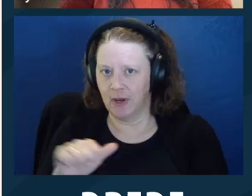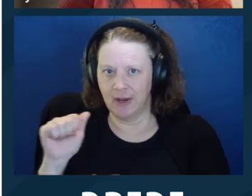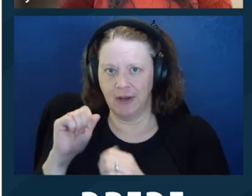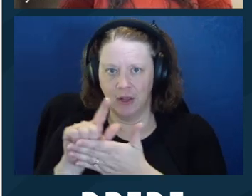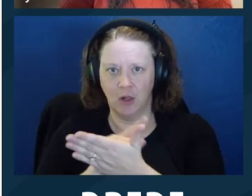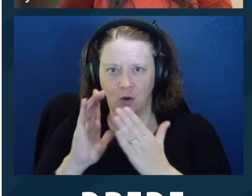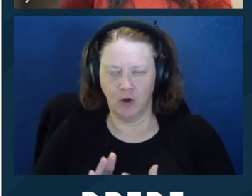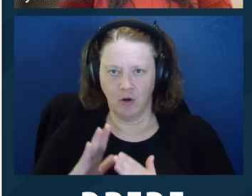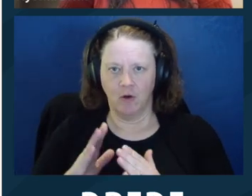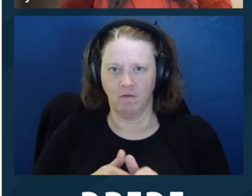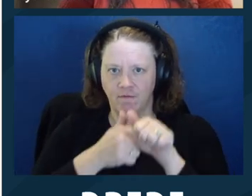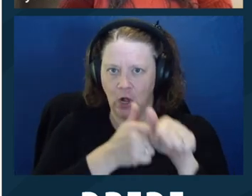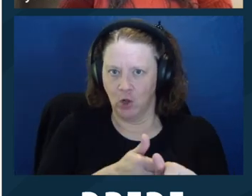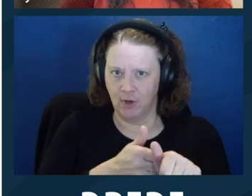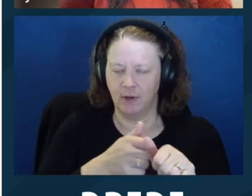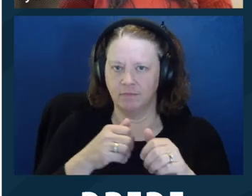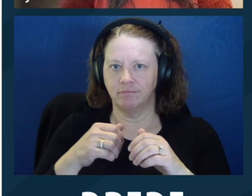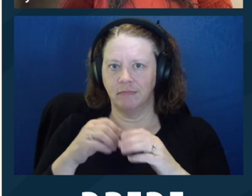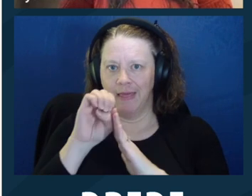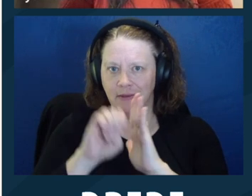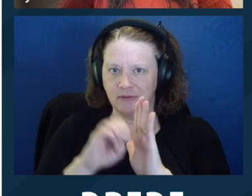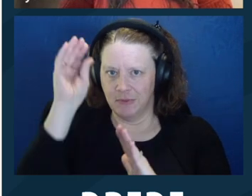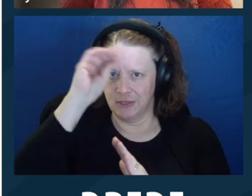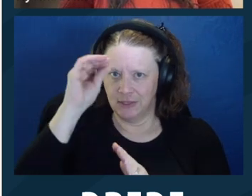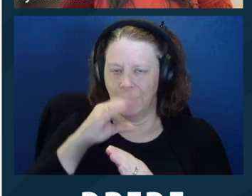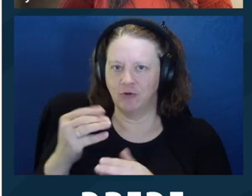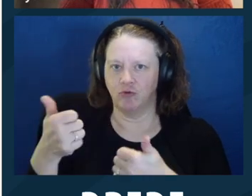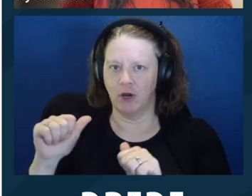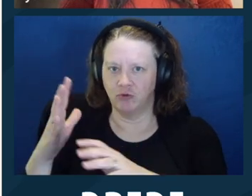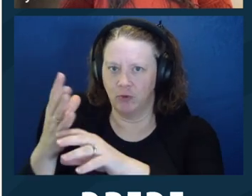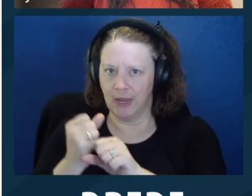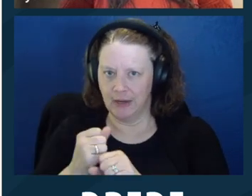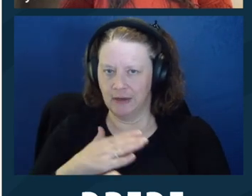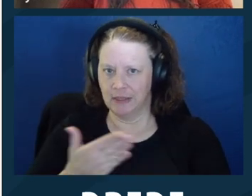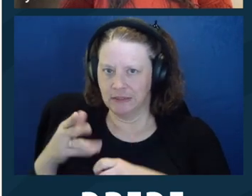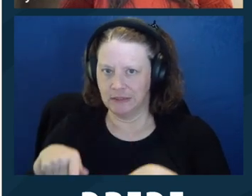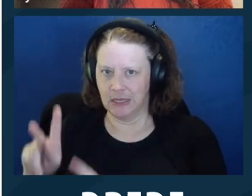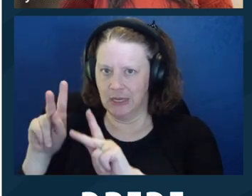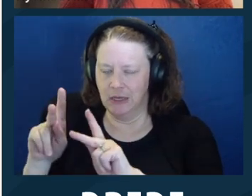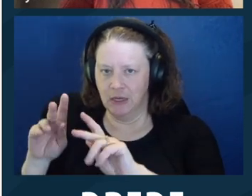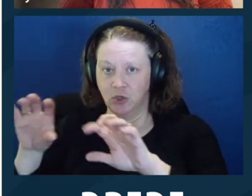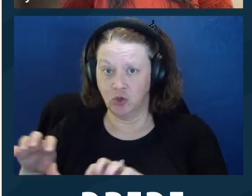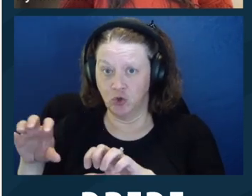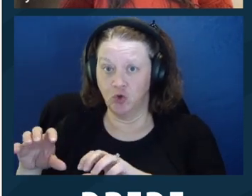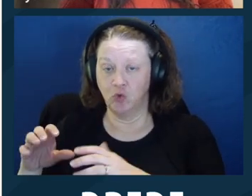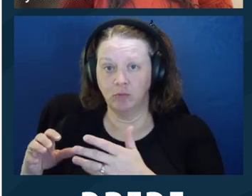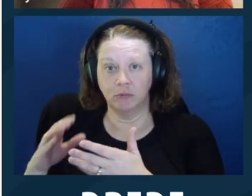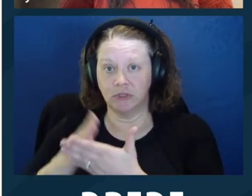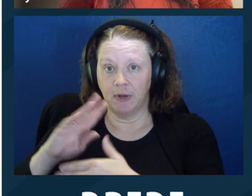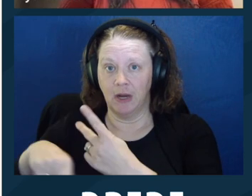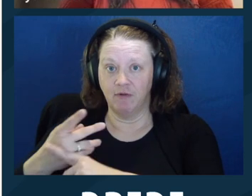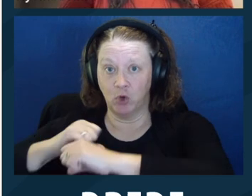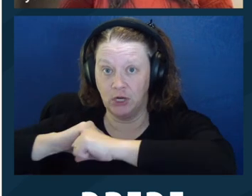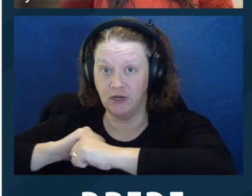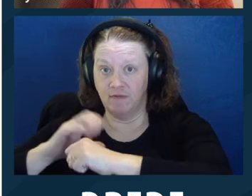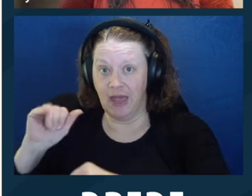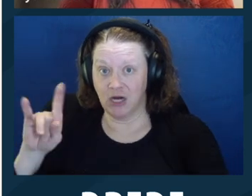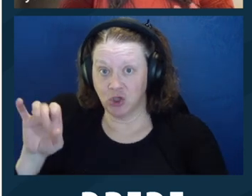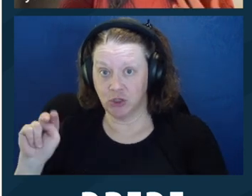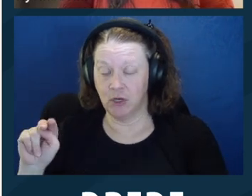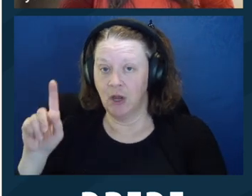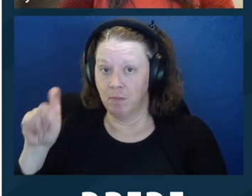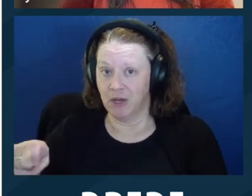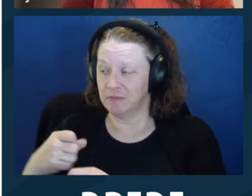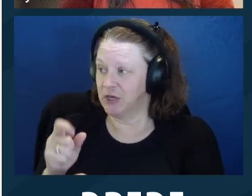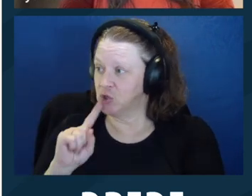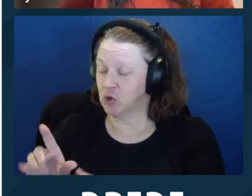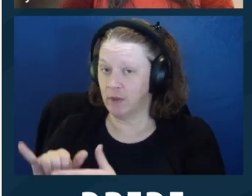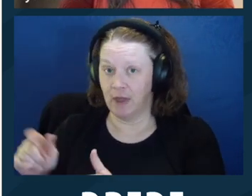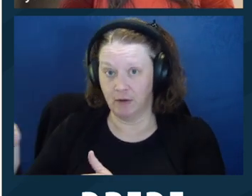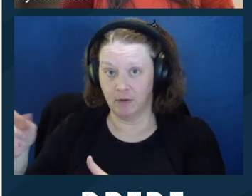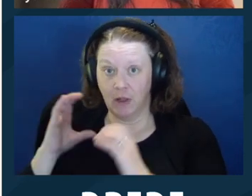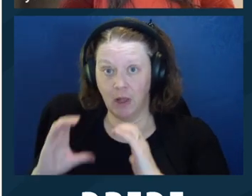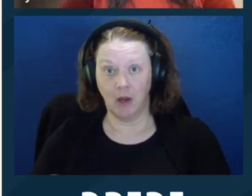And so any attorney who's going to be following the ethics opinion and get consent to do protective